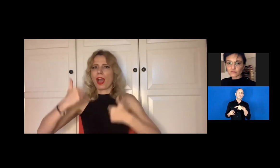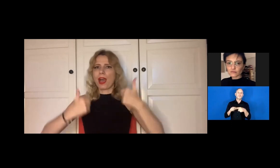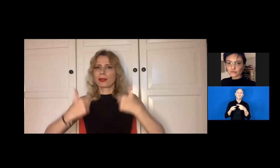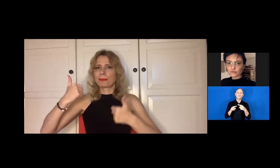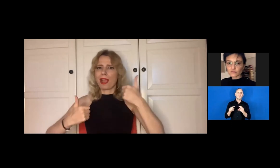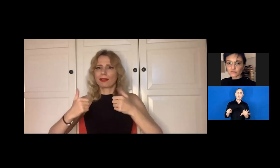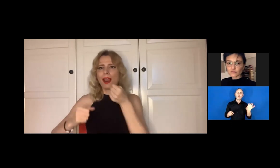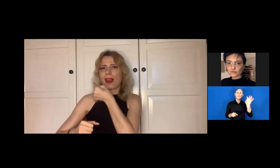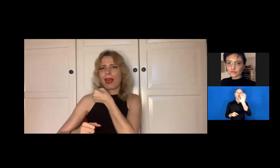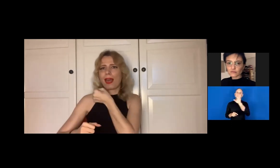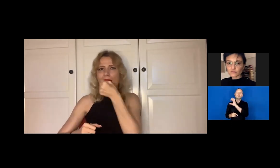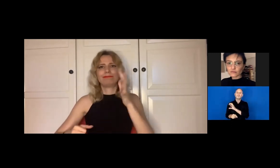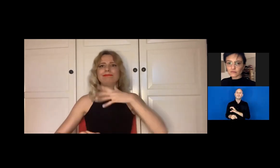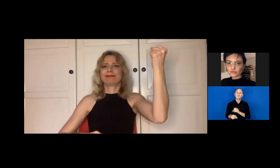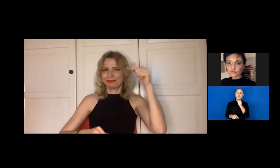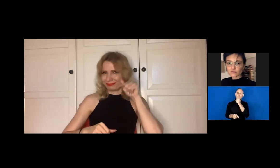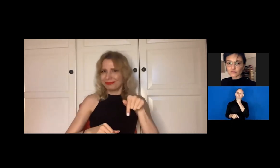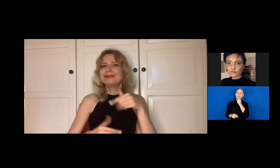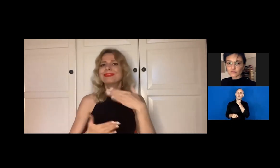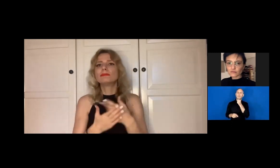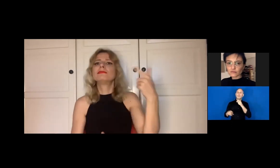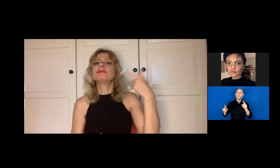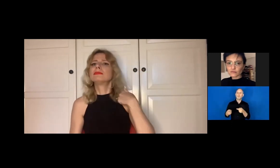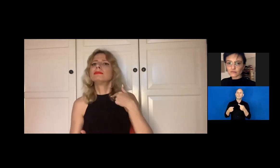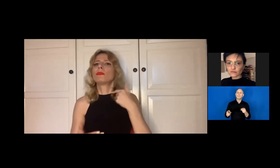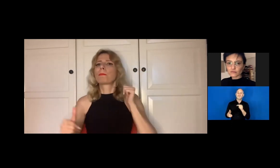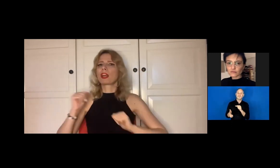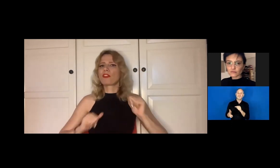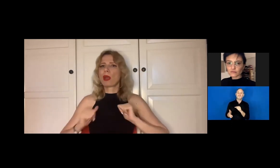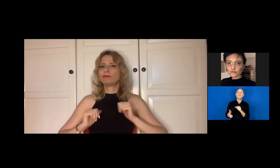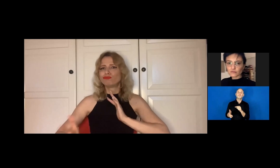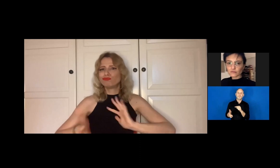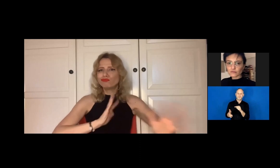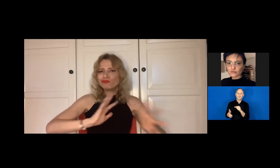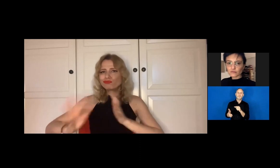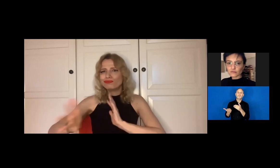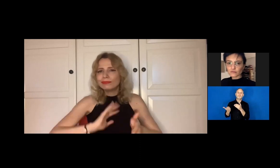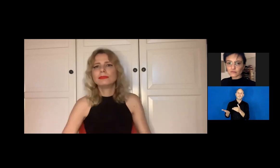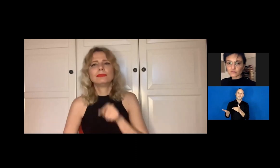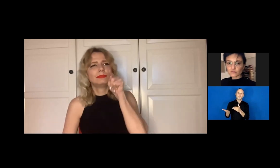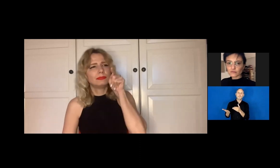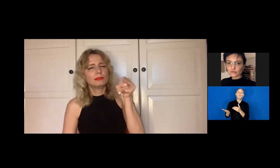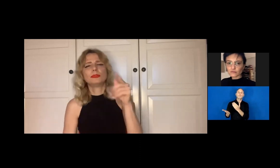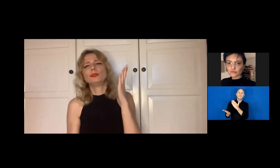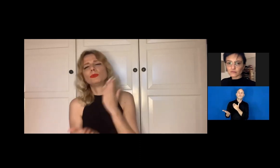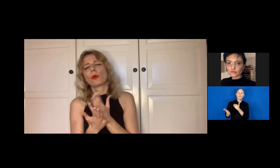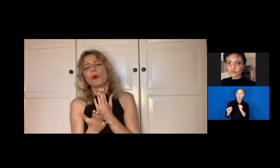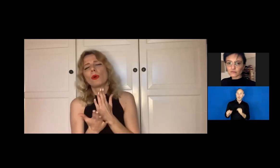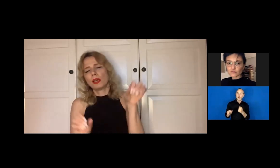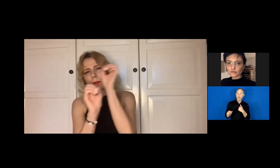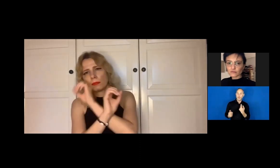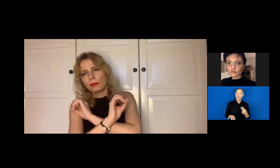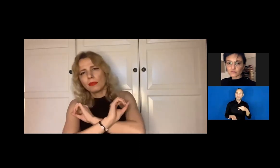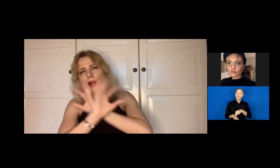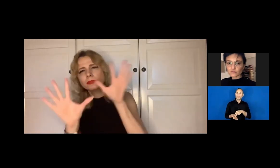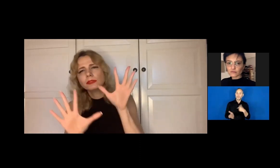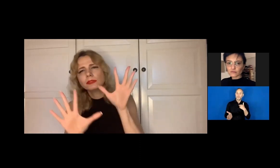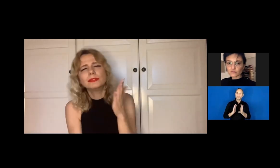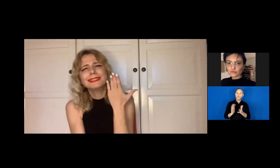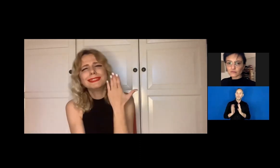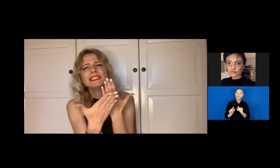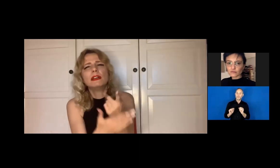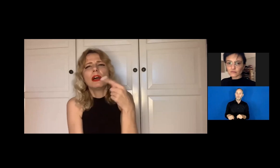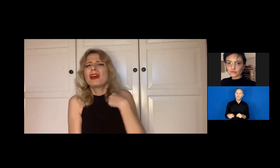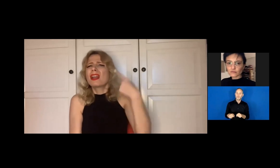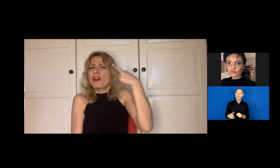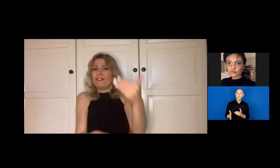Because you have different contestants there that perform different sorts of music. And I was overwhelmed by it.